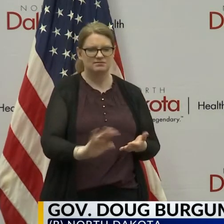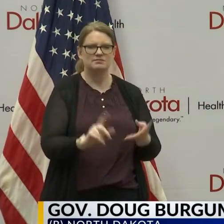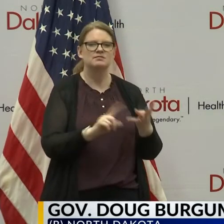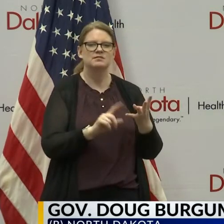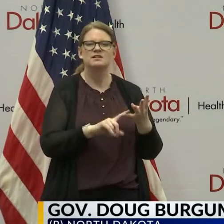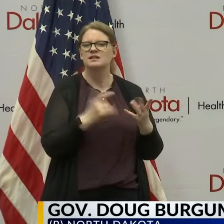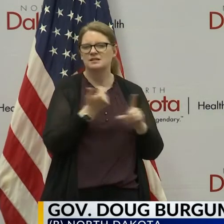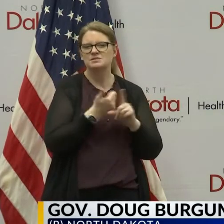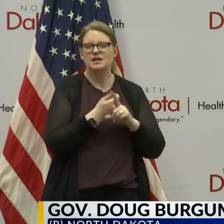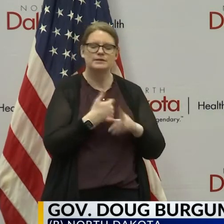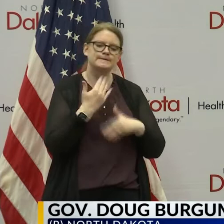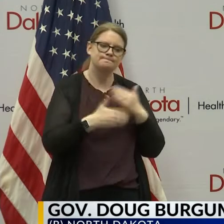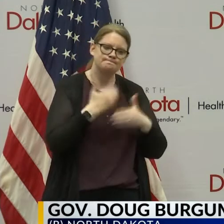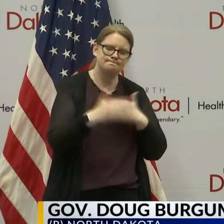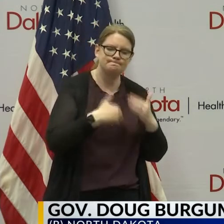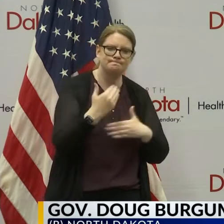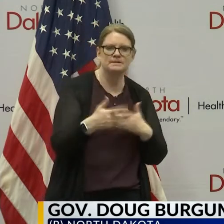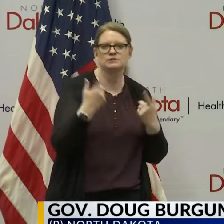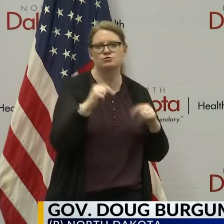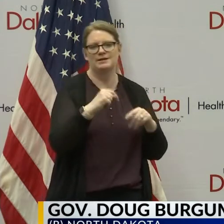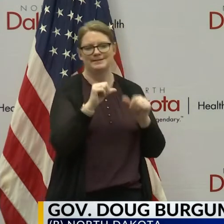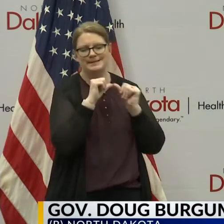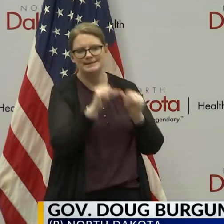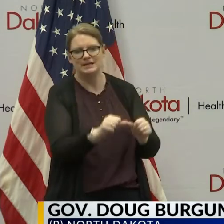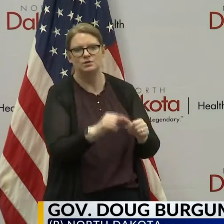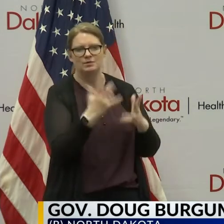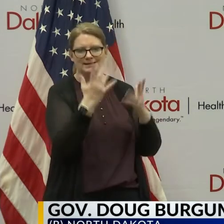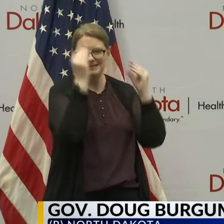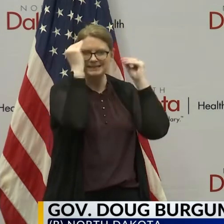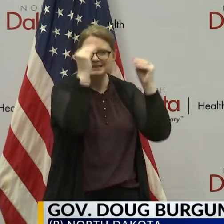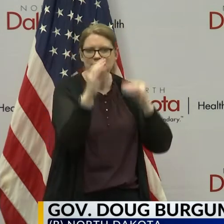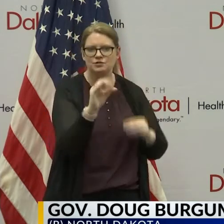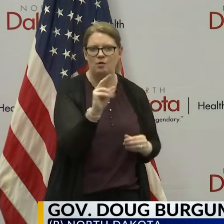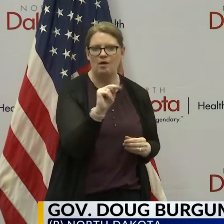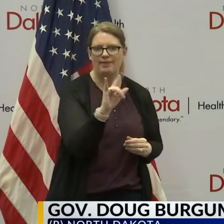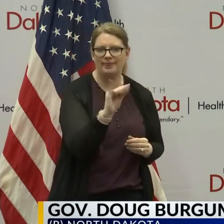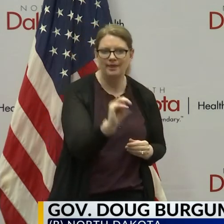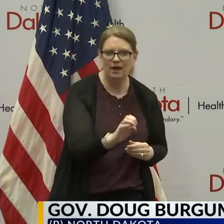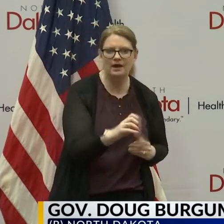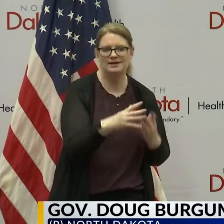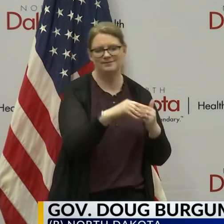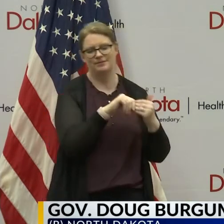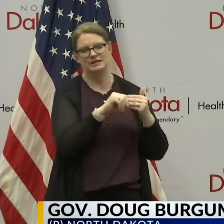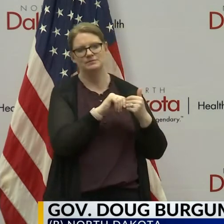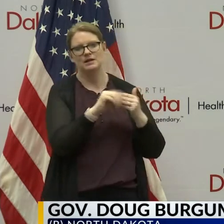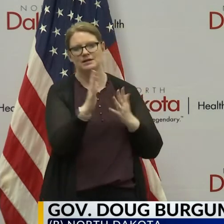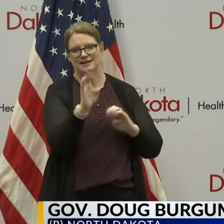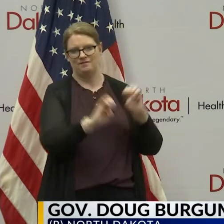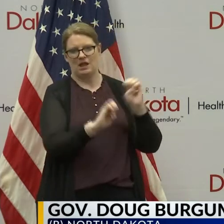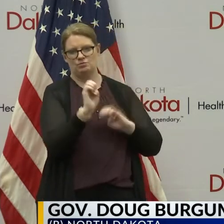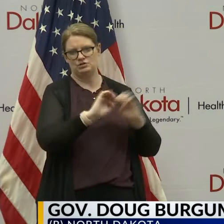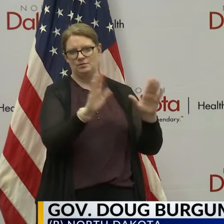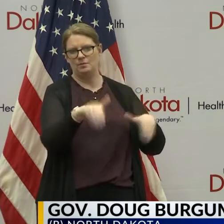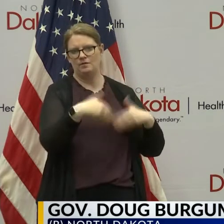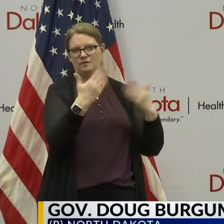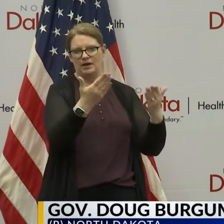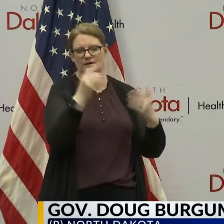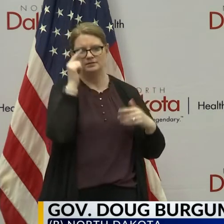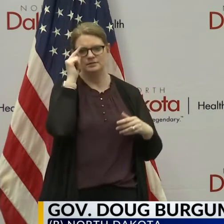THE SUSPENSION FREES UP TEACHERS AND ADMINISTRATORS TO CONTINUE THEIR FOCUS ON PROVIDING DISTANCE LEARNING TO MAKE SURE THAT EVERY NORTH DAKOTA STUDENT RECEIVES QUALITY